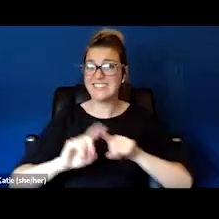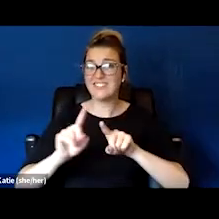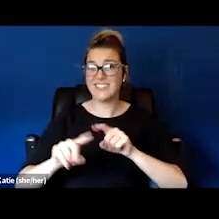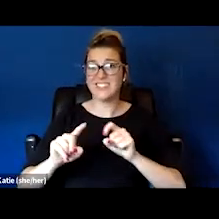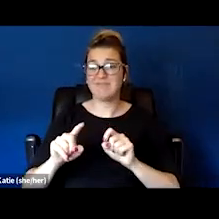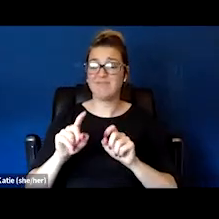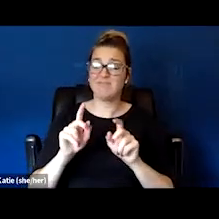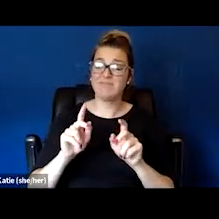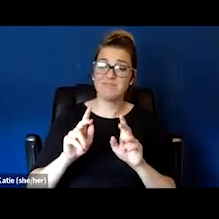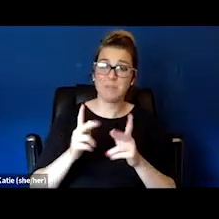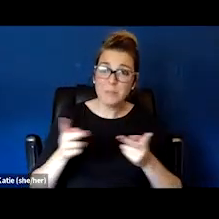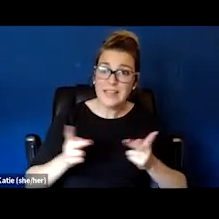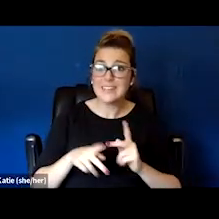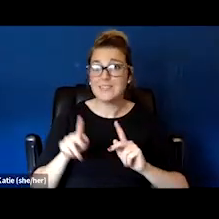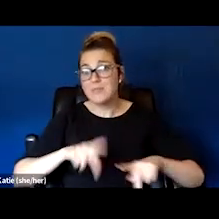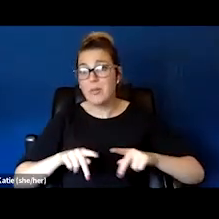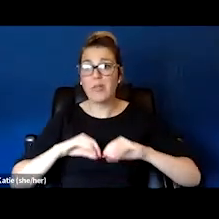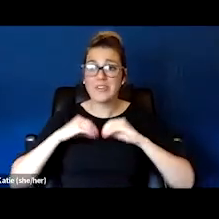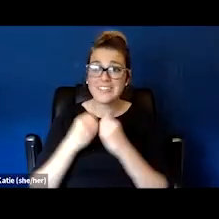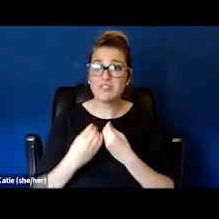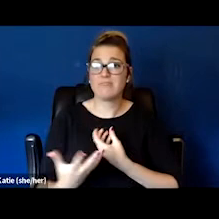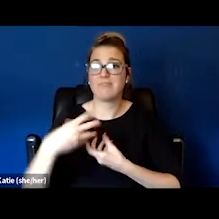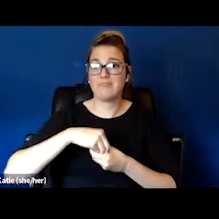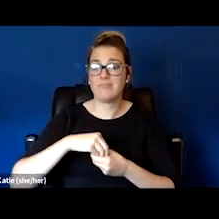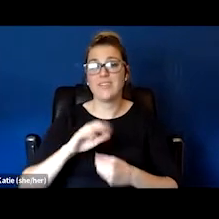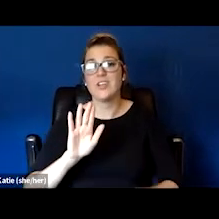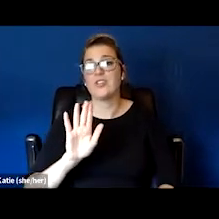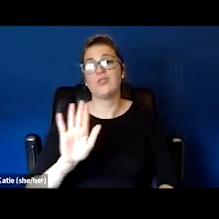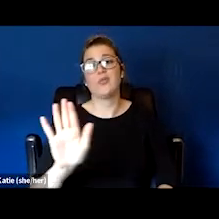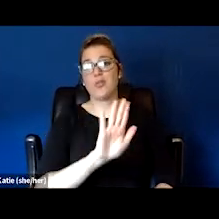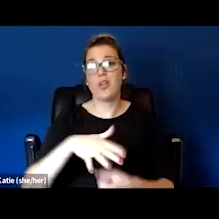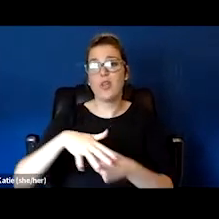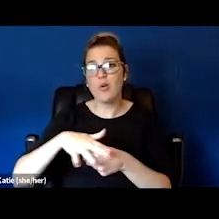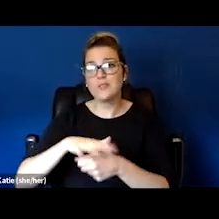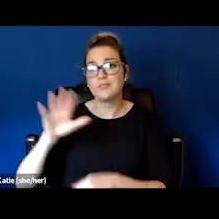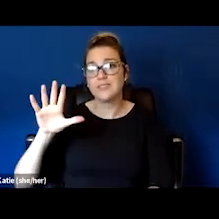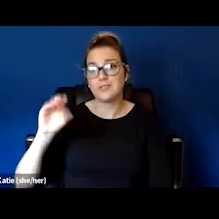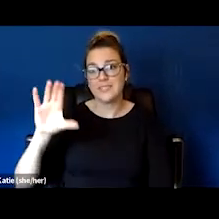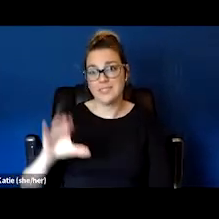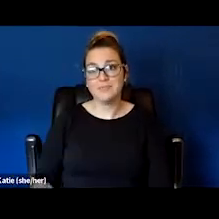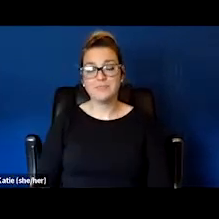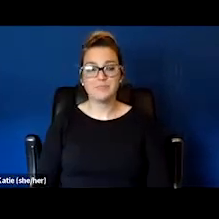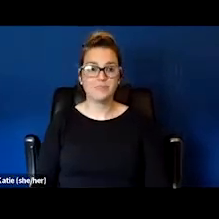that often participate in your local continuum of care. You can see that some of the diverse organizations